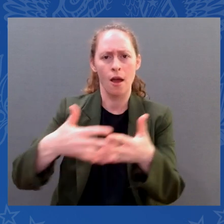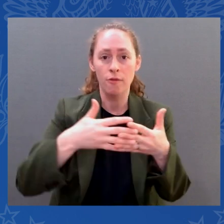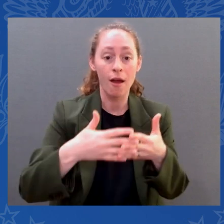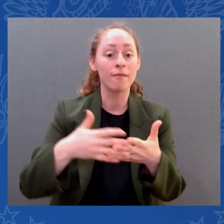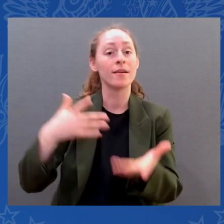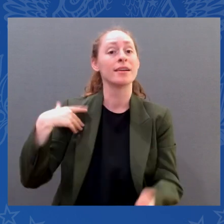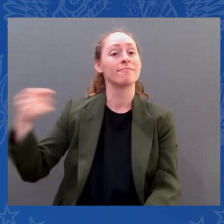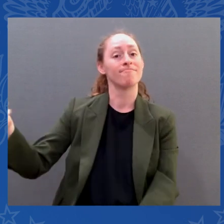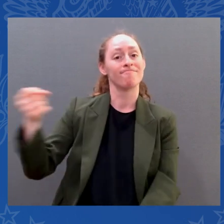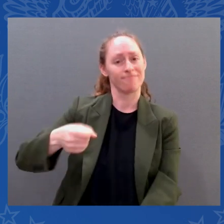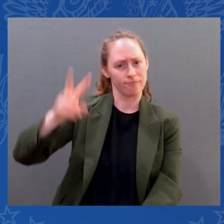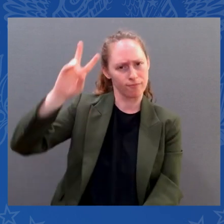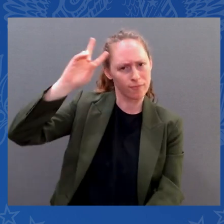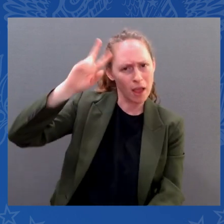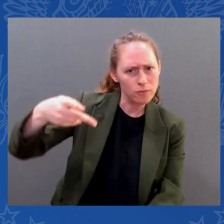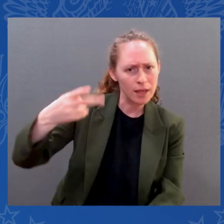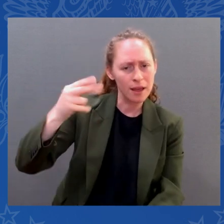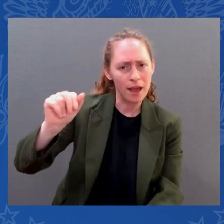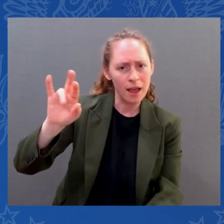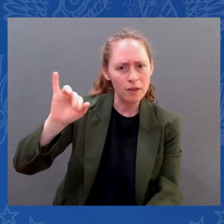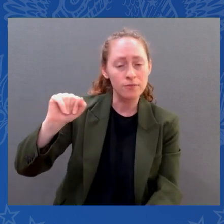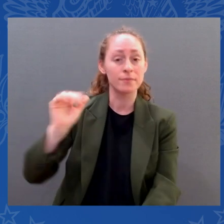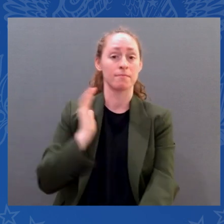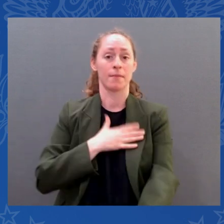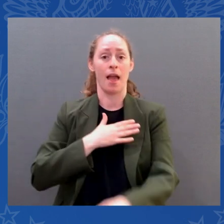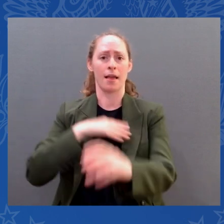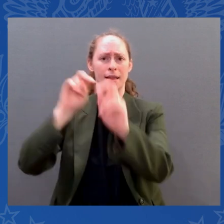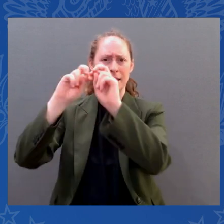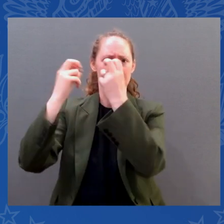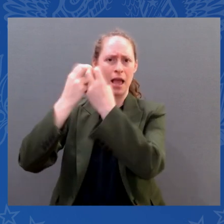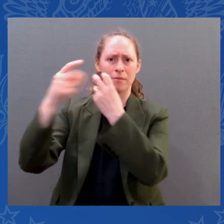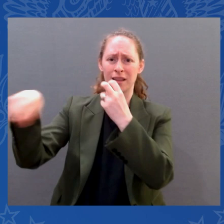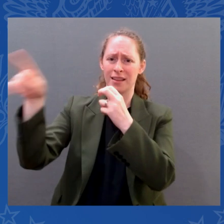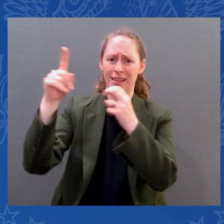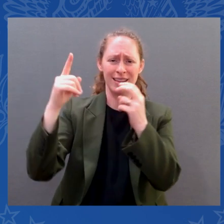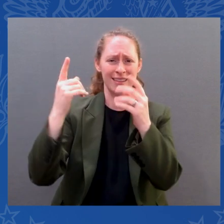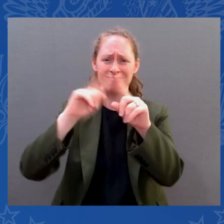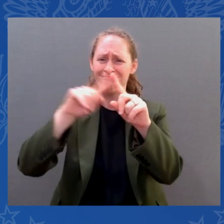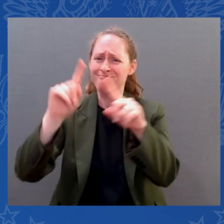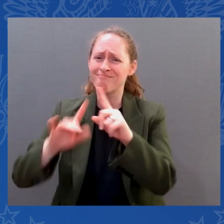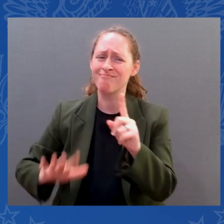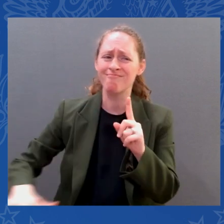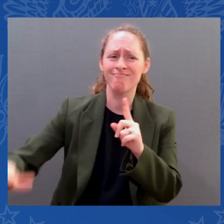It's important to sign this bill with all of you here and -- who -- and from every walk of life.